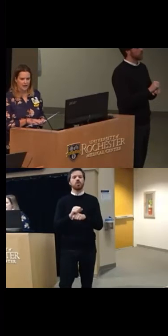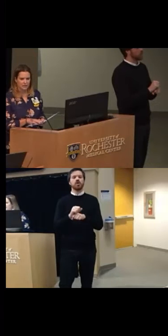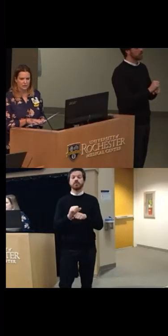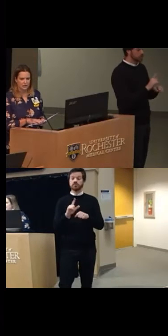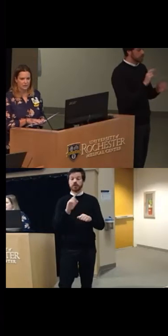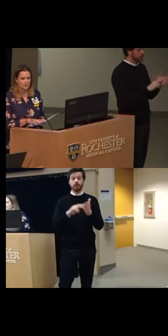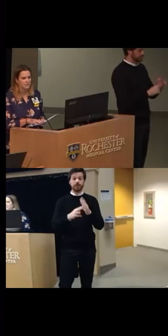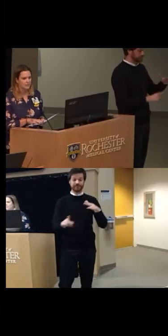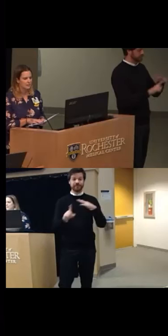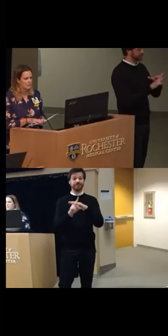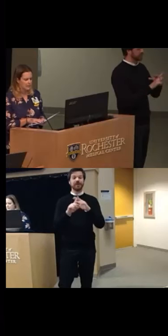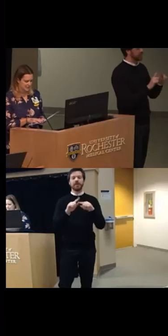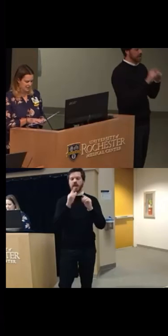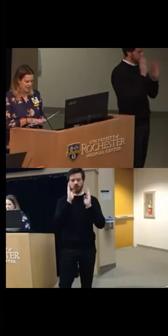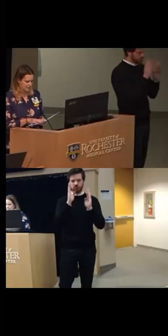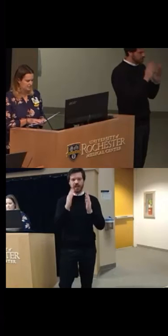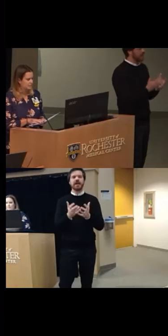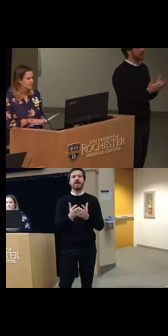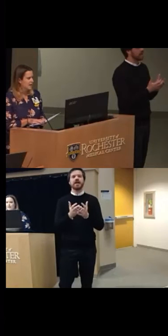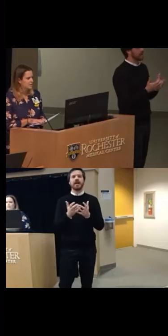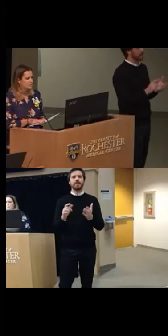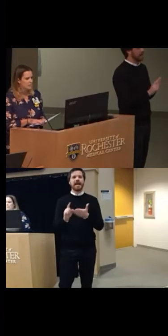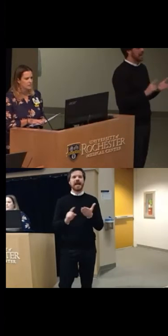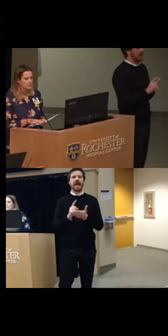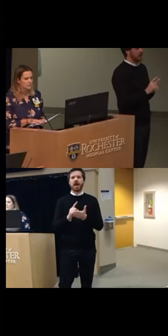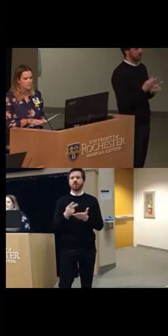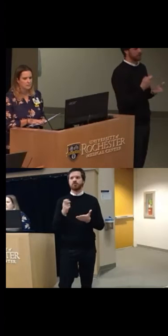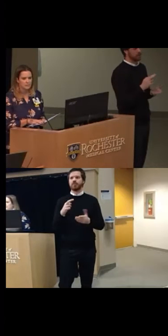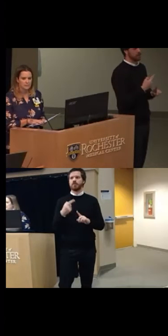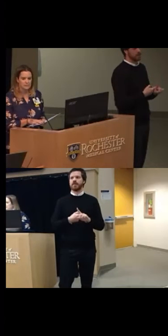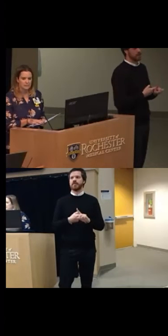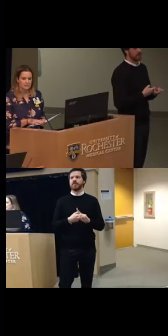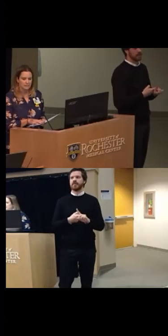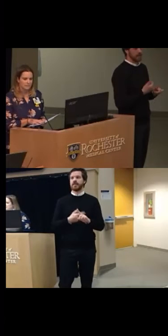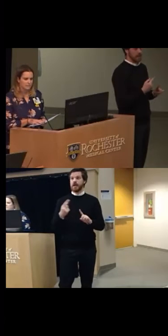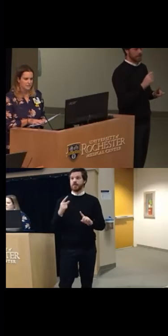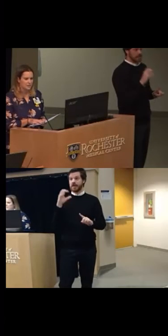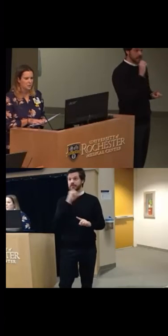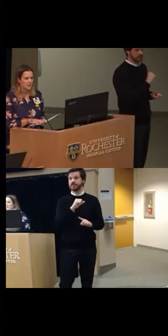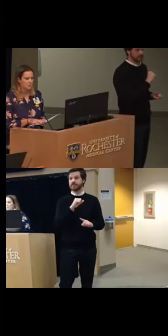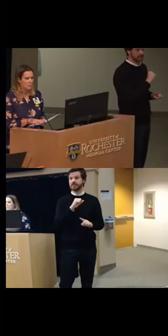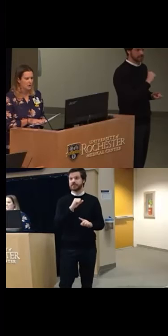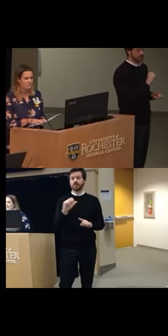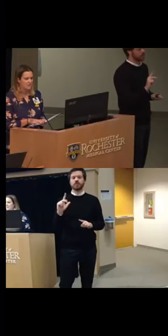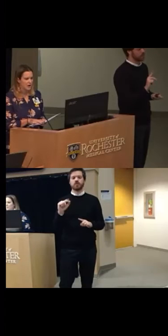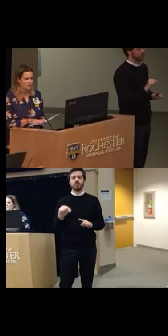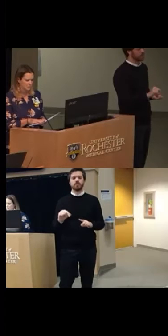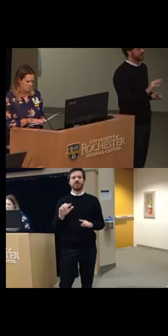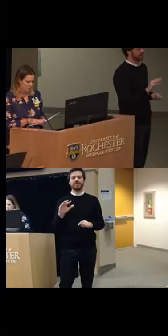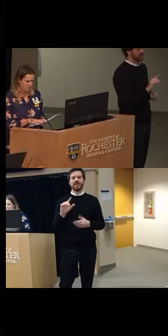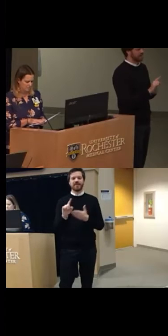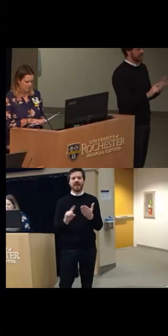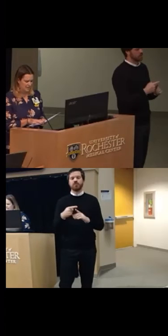concentrating anybody want to take a guess average per month it's 23.5 hours per month